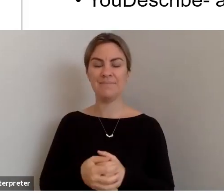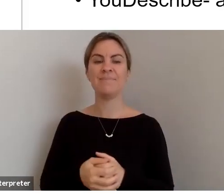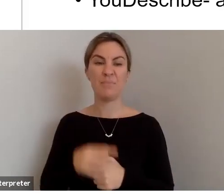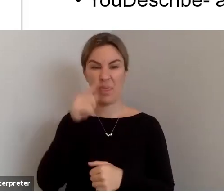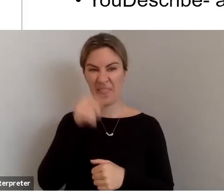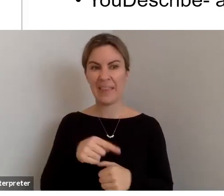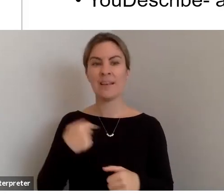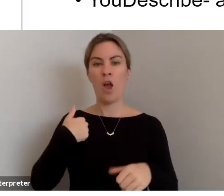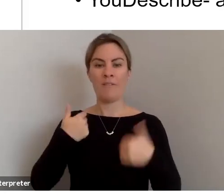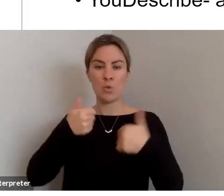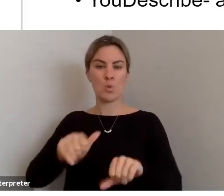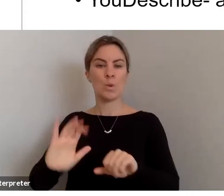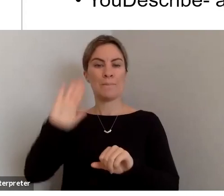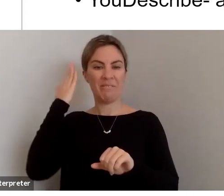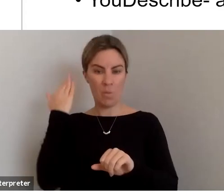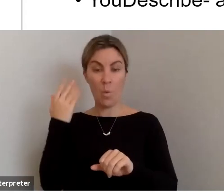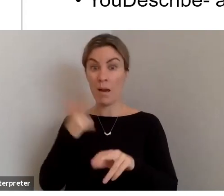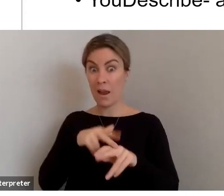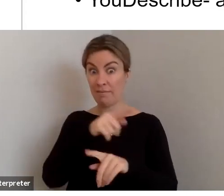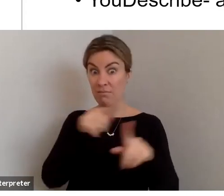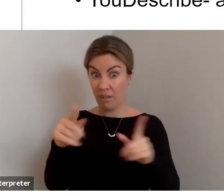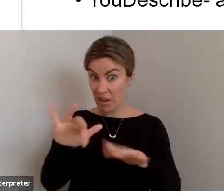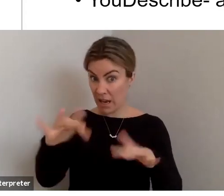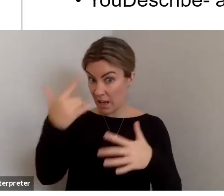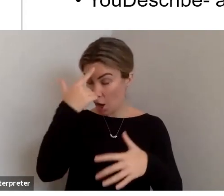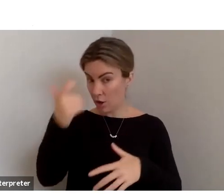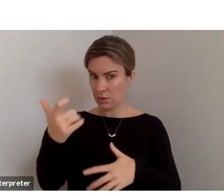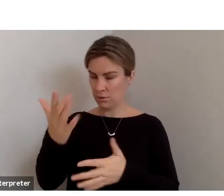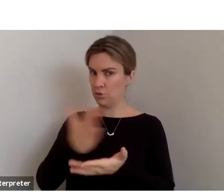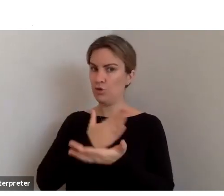If you have some, please share with the group.